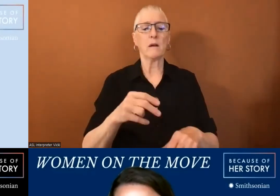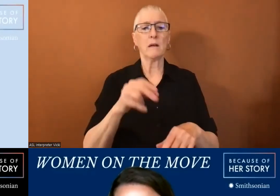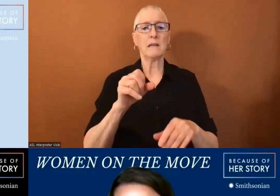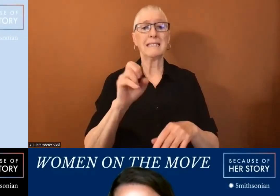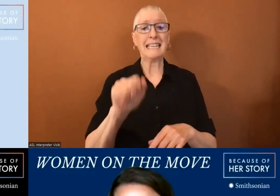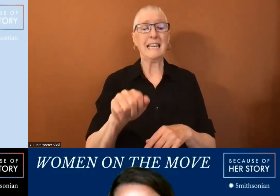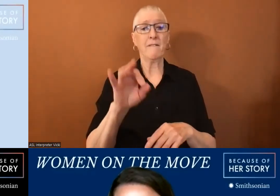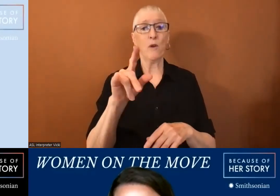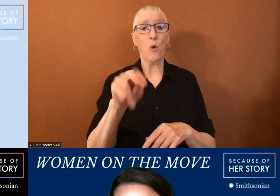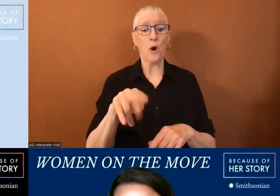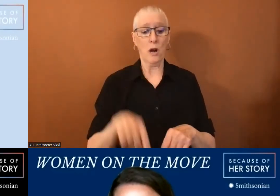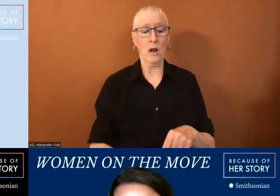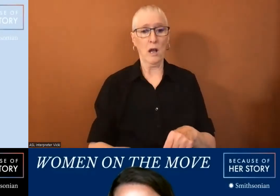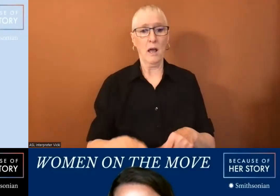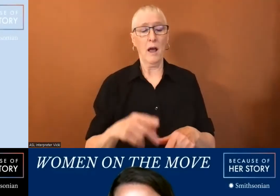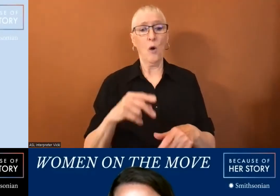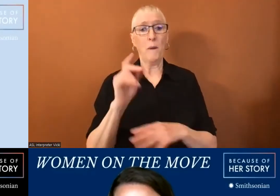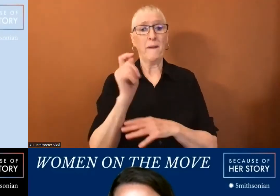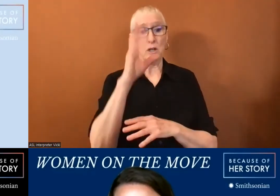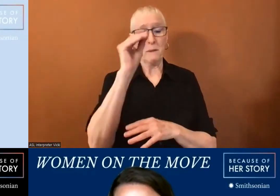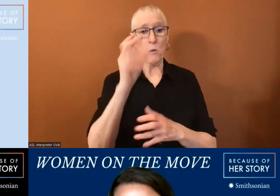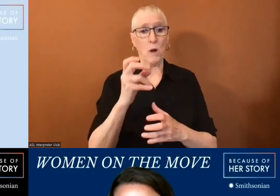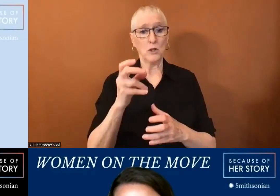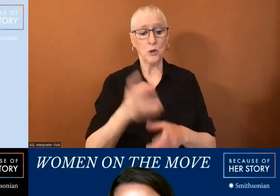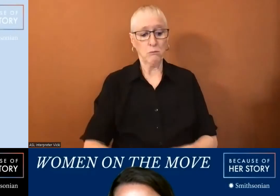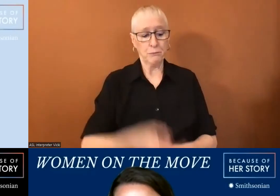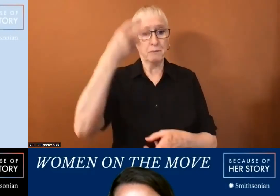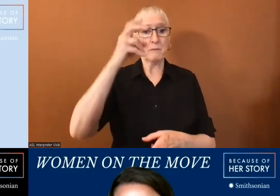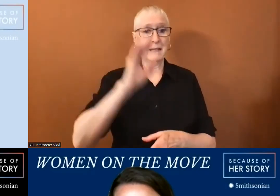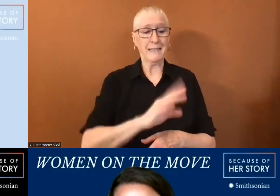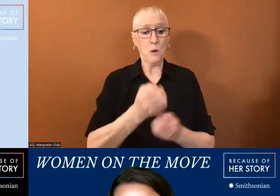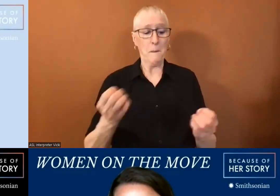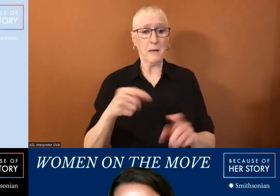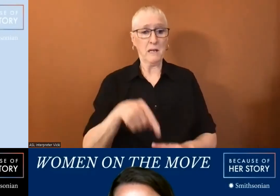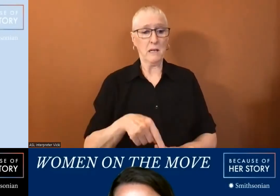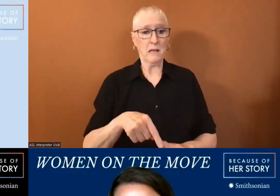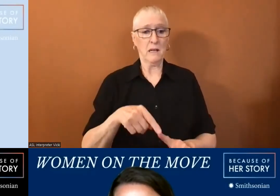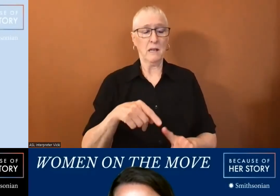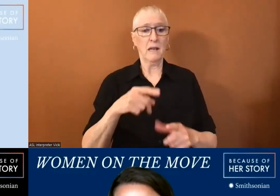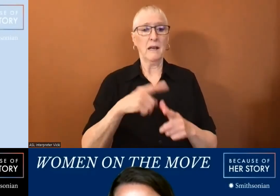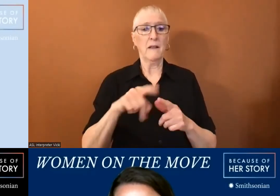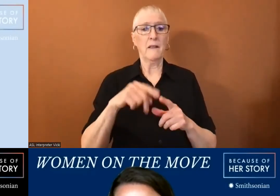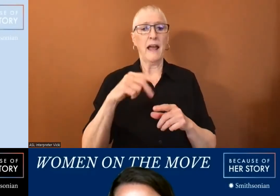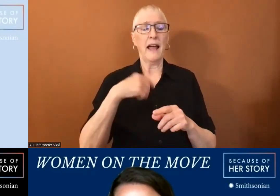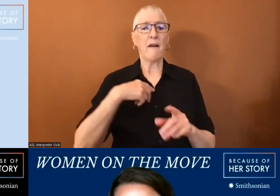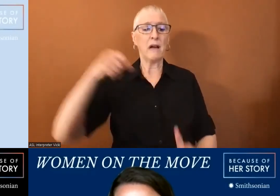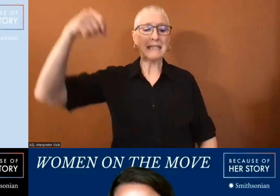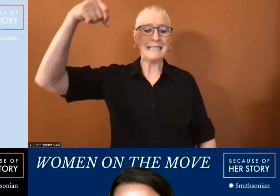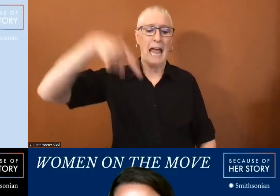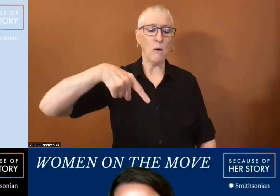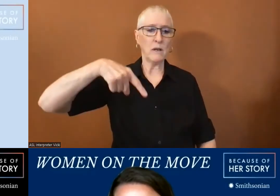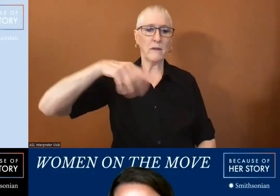fisherman wants to retrieve that gear basically they send a sound into the water and a balloon